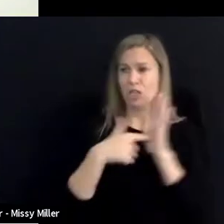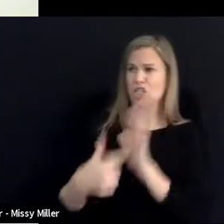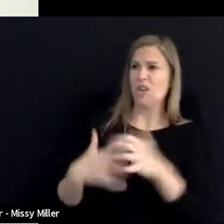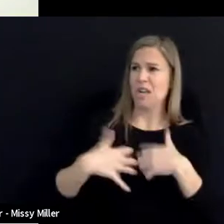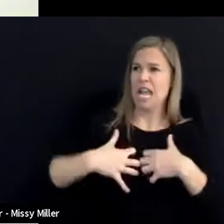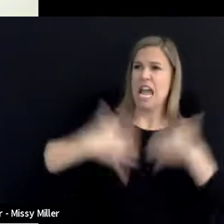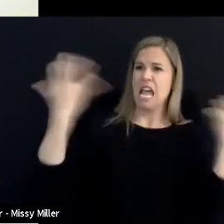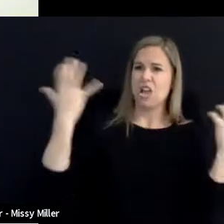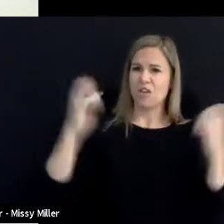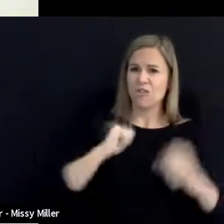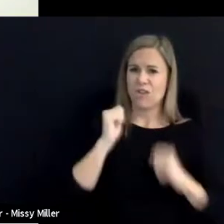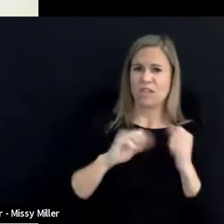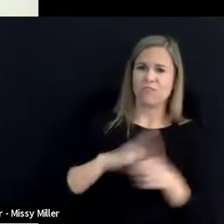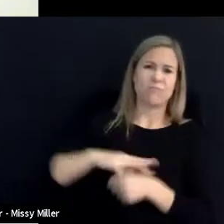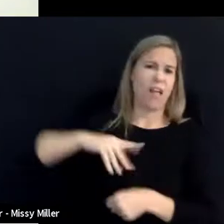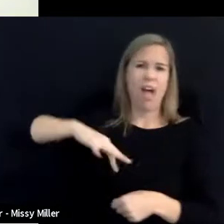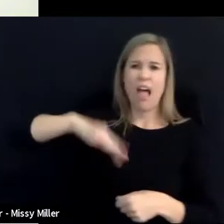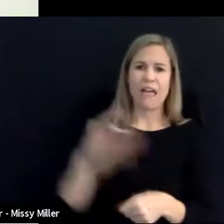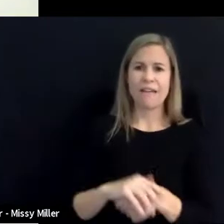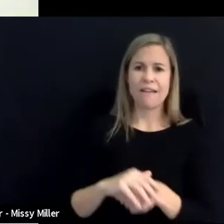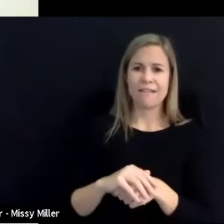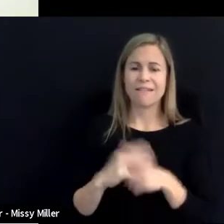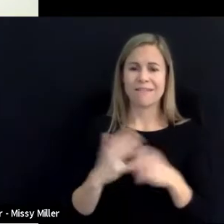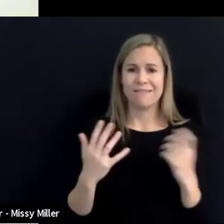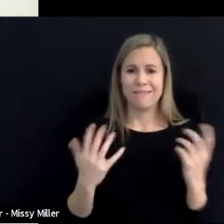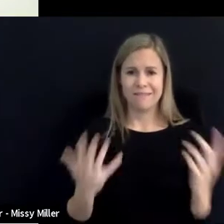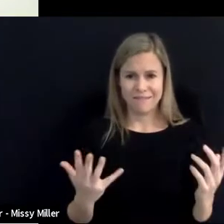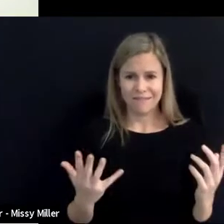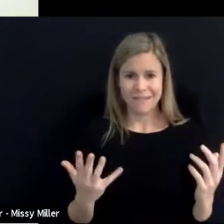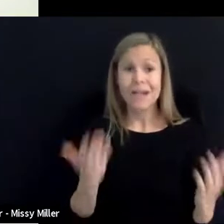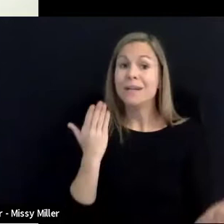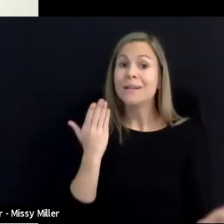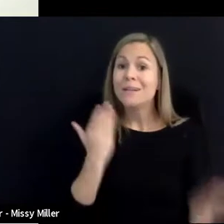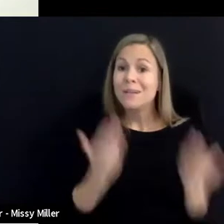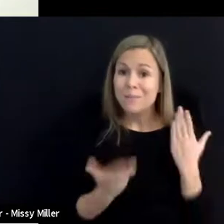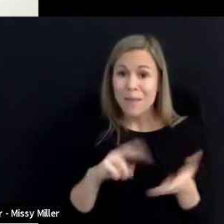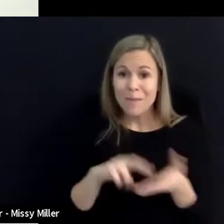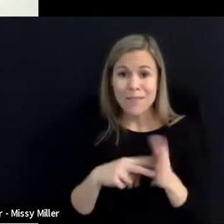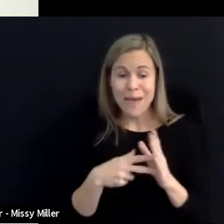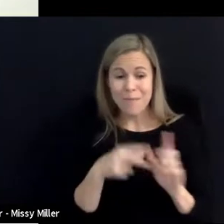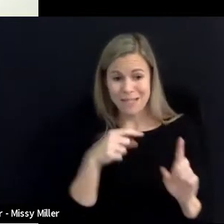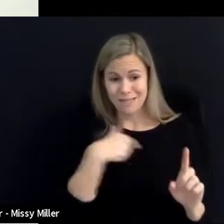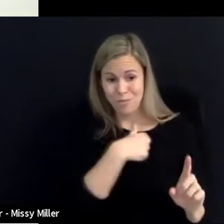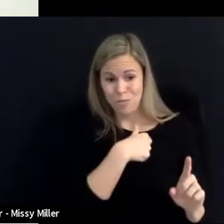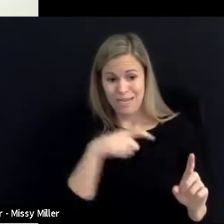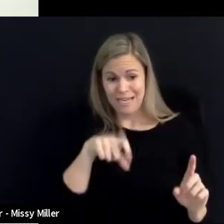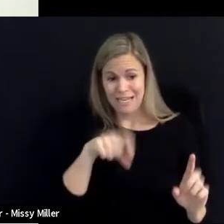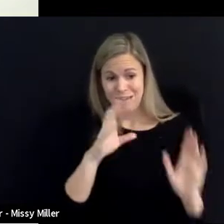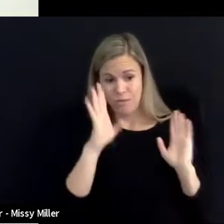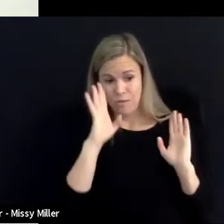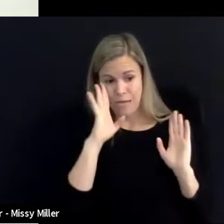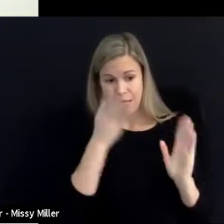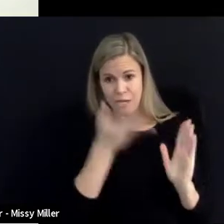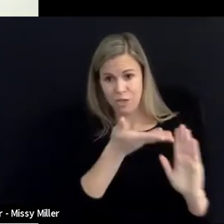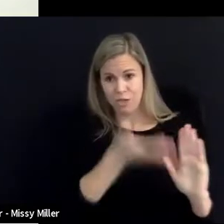or tantrums or defiance, well, maybe we really need to pay attention to this anxiety.